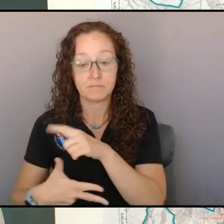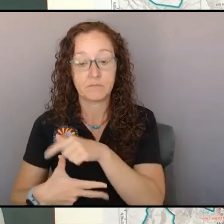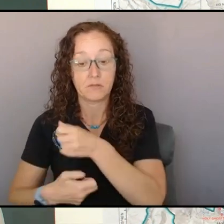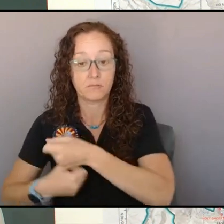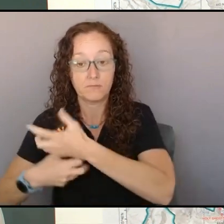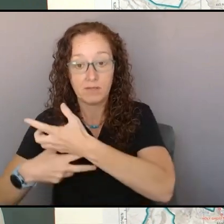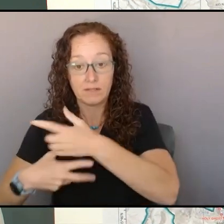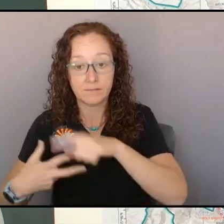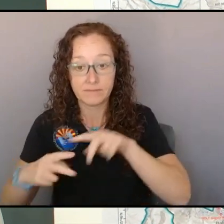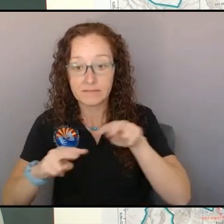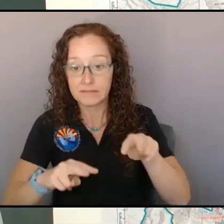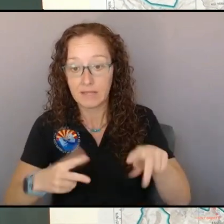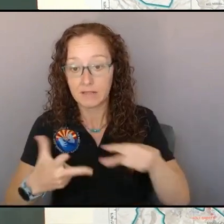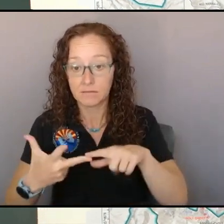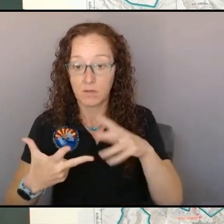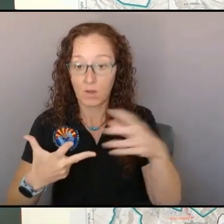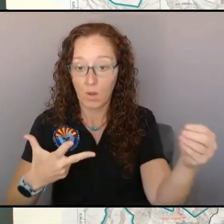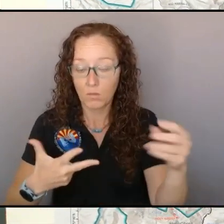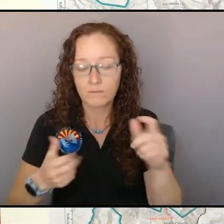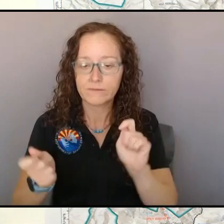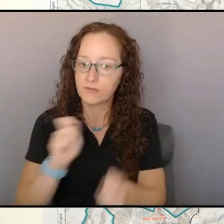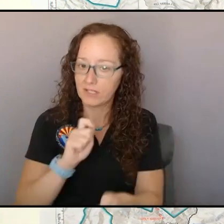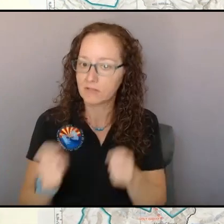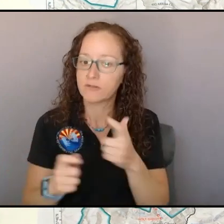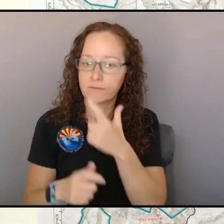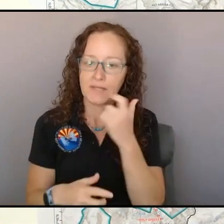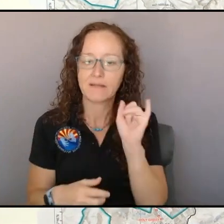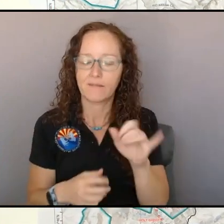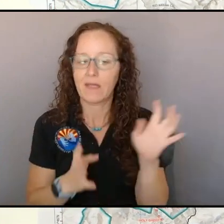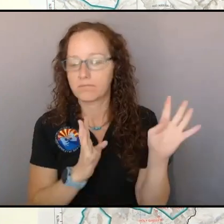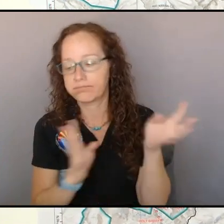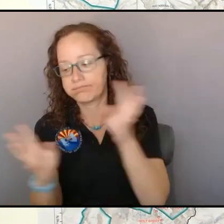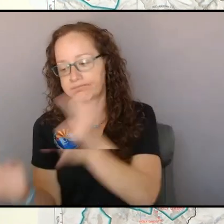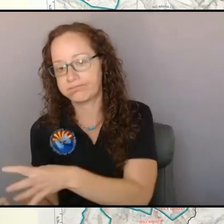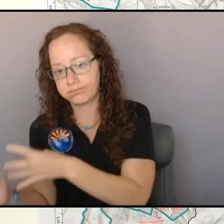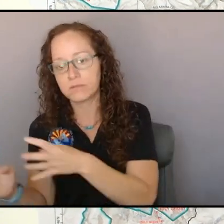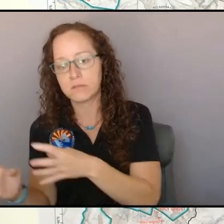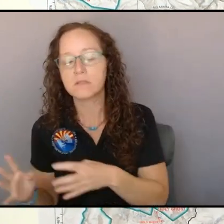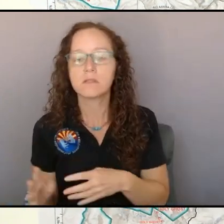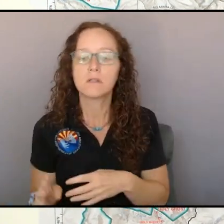persist into the night. That is really for South Zone. As we get